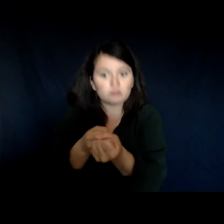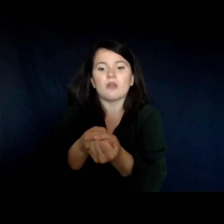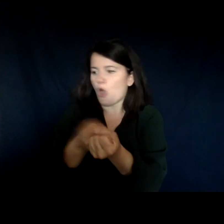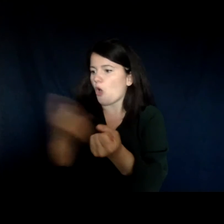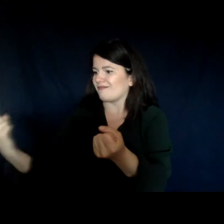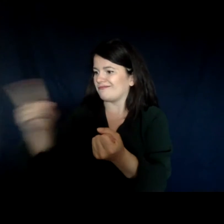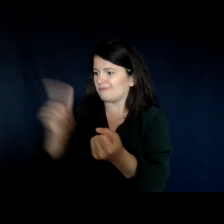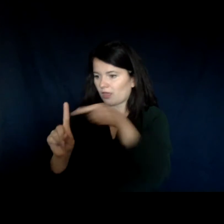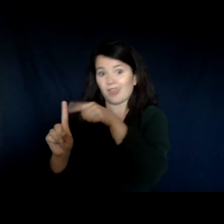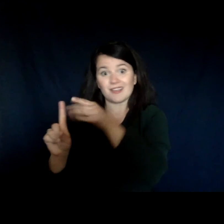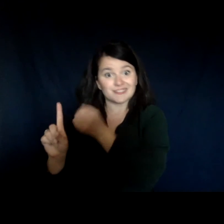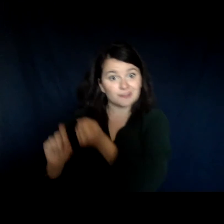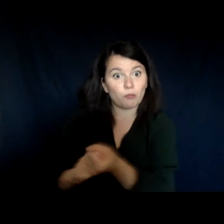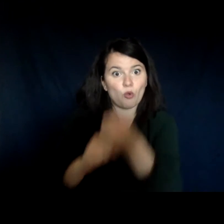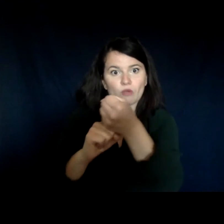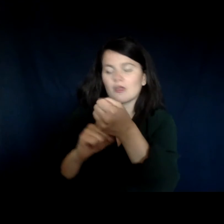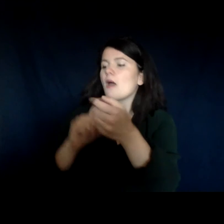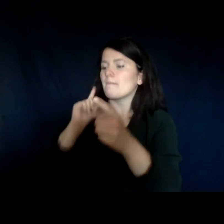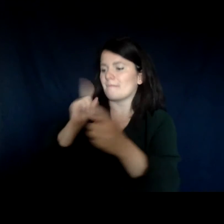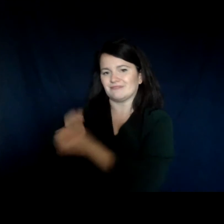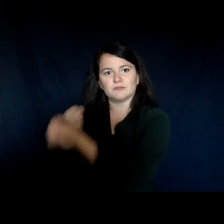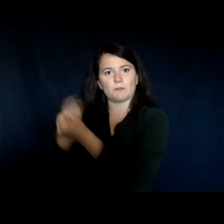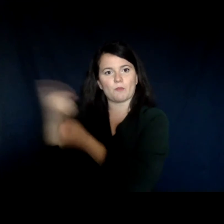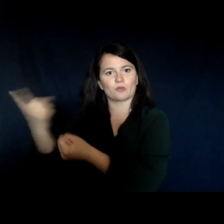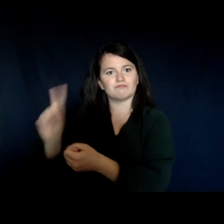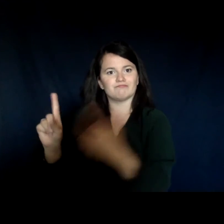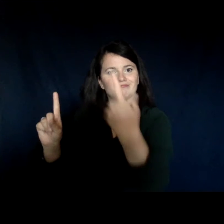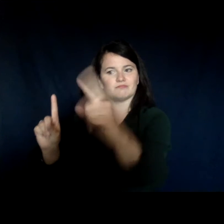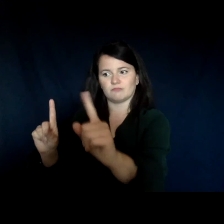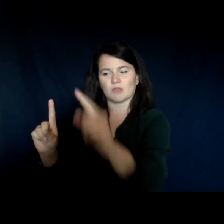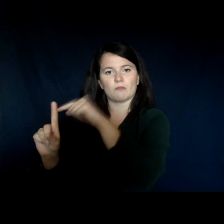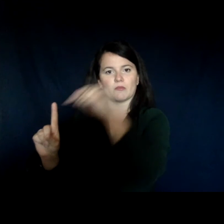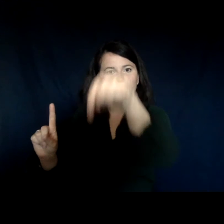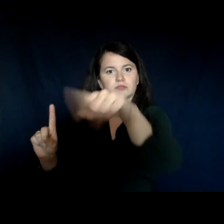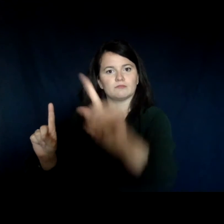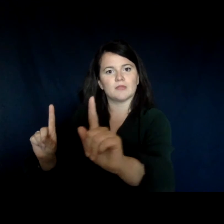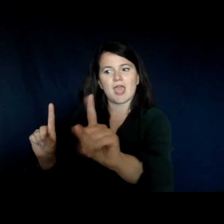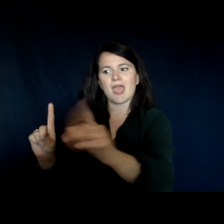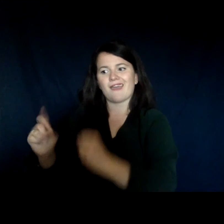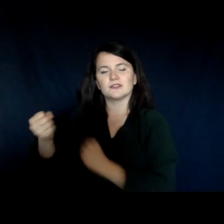disinfecting gel, there isn't enough protective equipment.